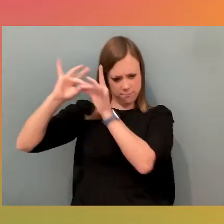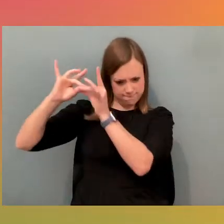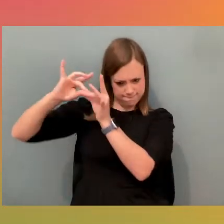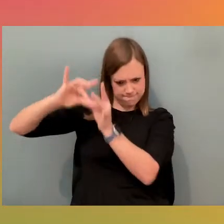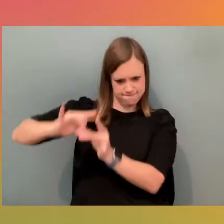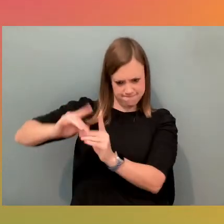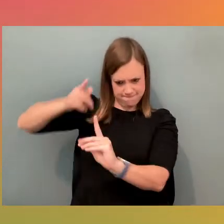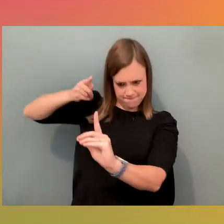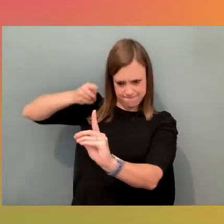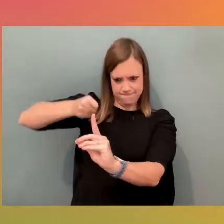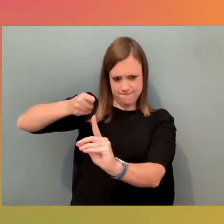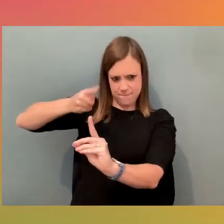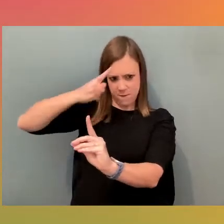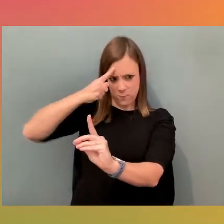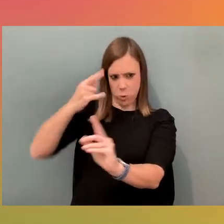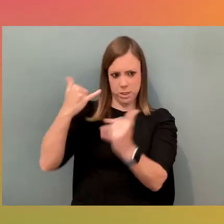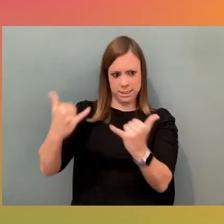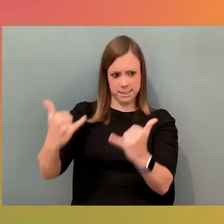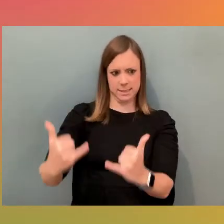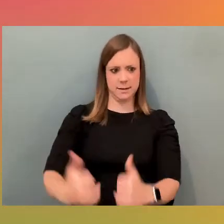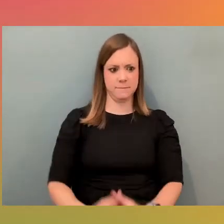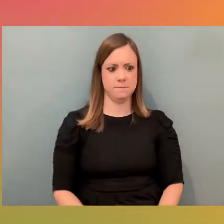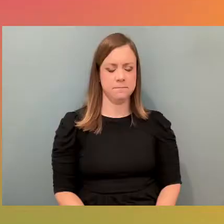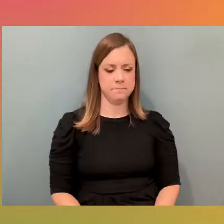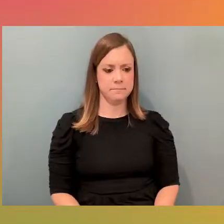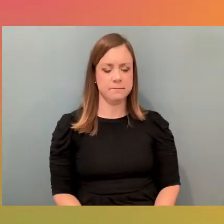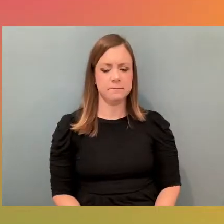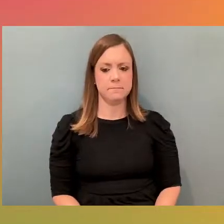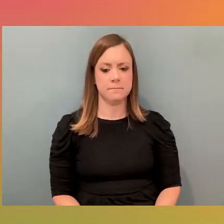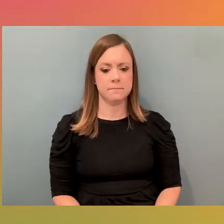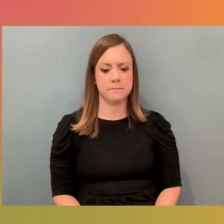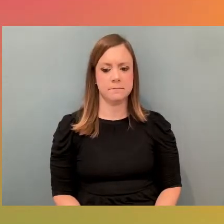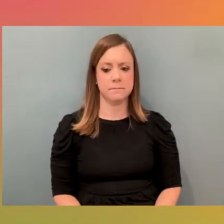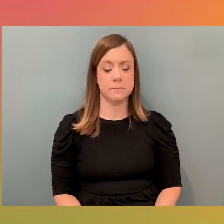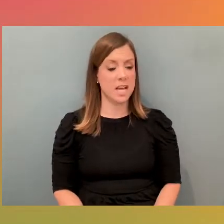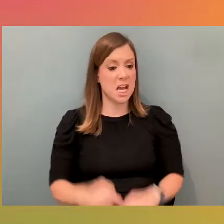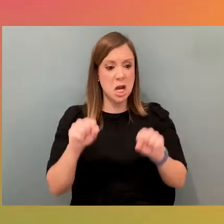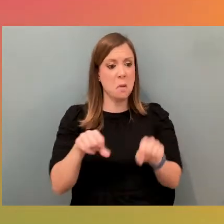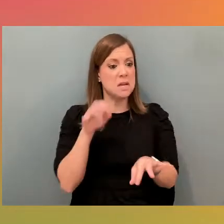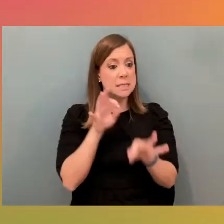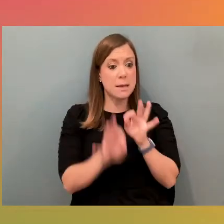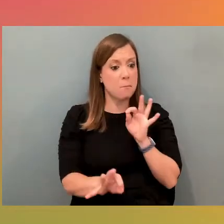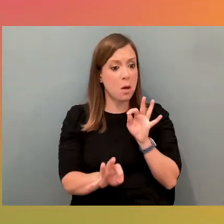SURFACE. SETTING AN INTENTION. AN ANCHOR FOR YOURSELF FOR THE